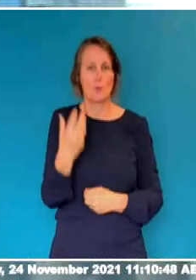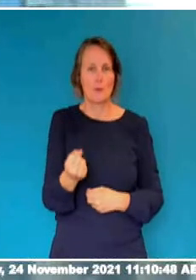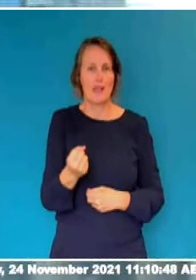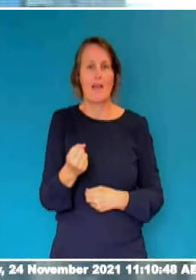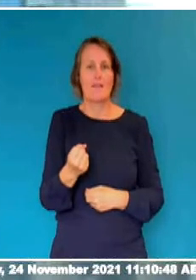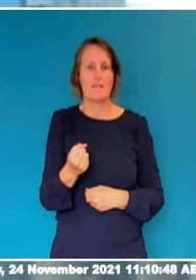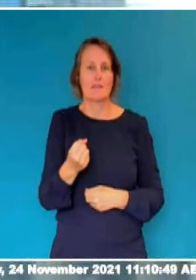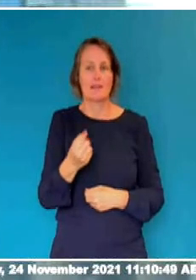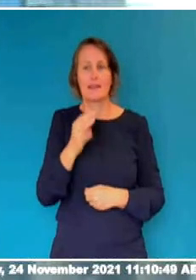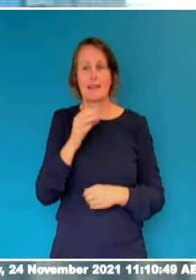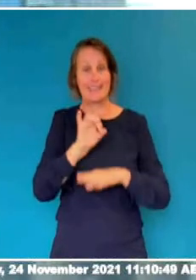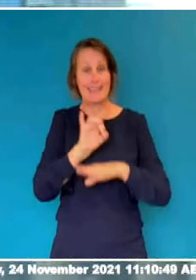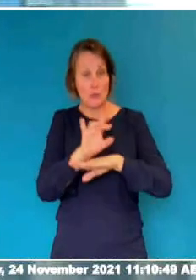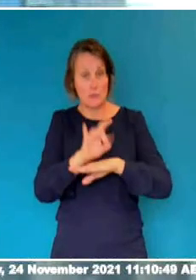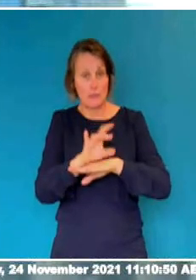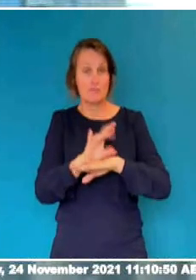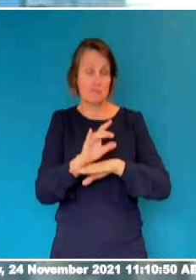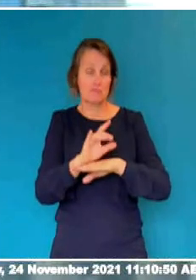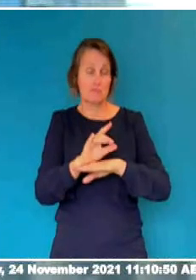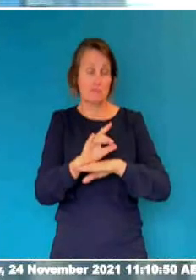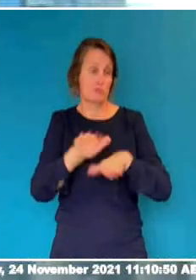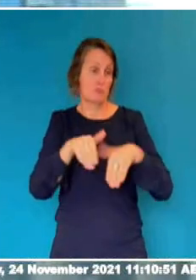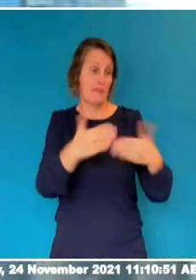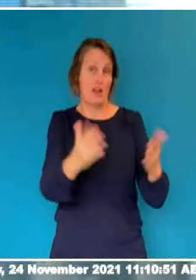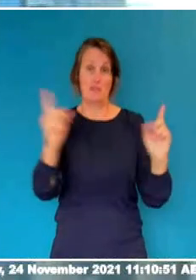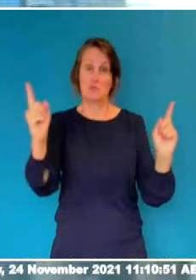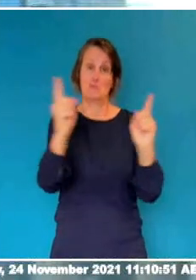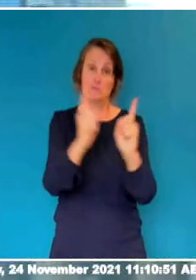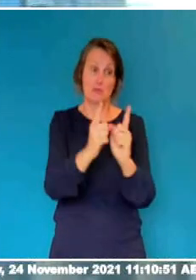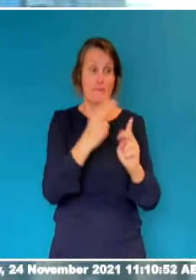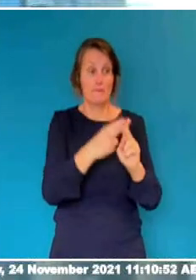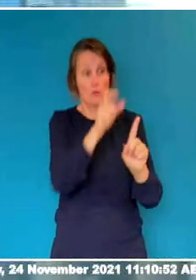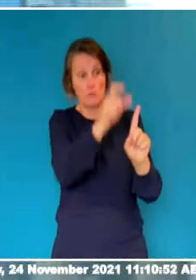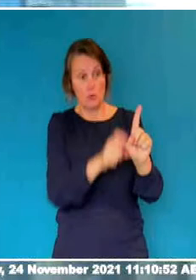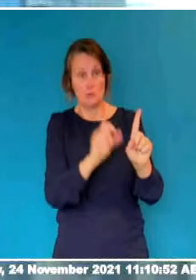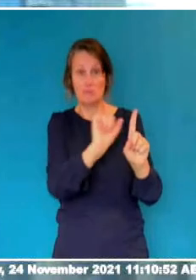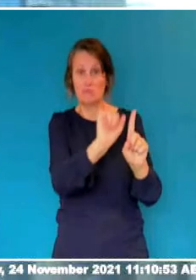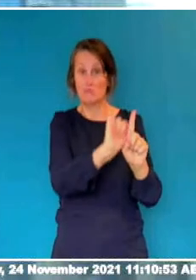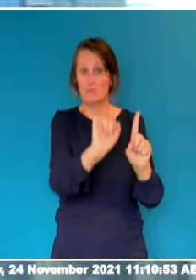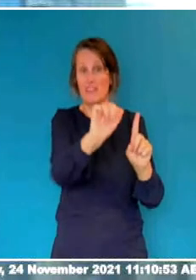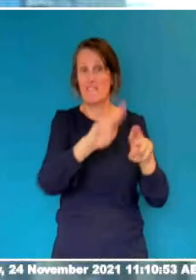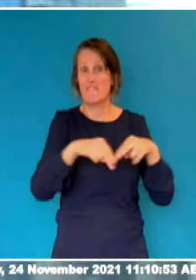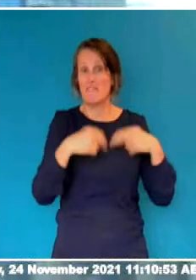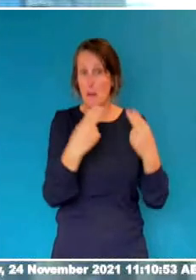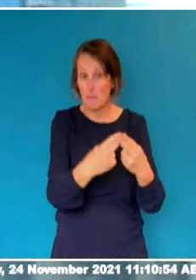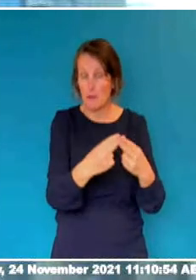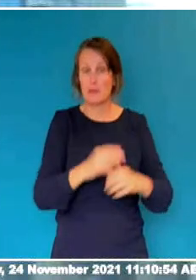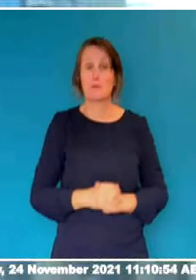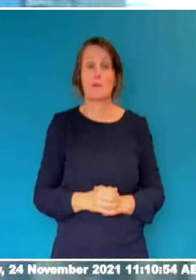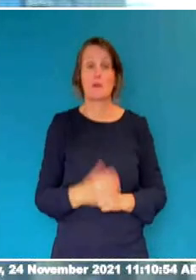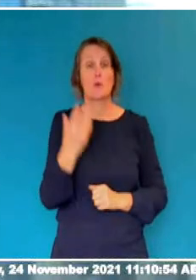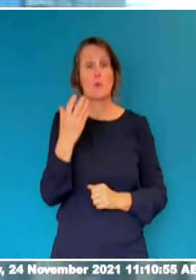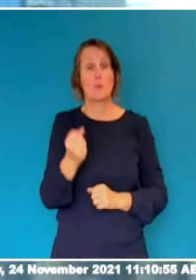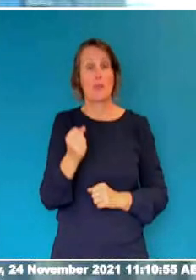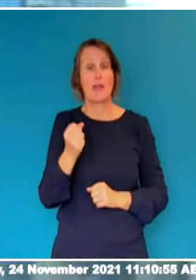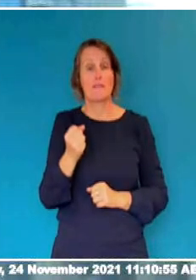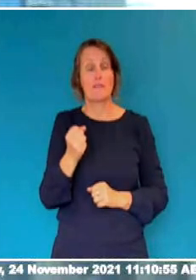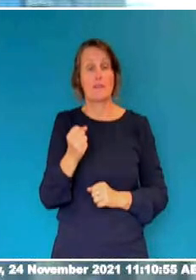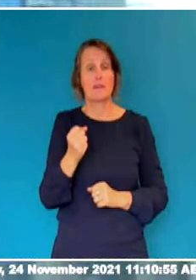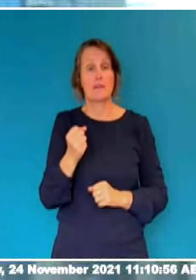service, confidential counselling service for employees and their families. We also have a manager assist counselling support service where we have coaching for